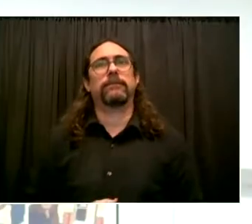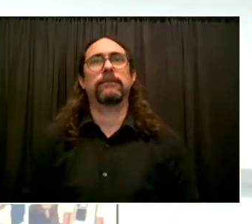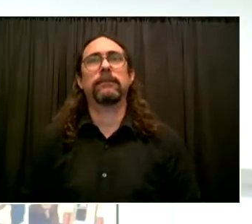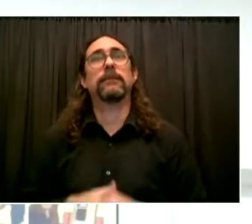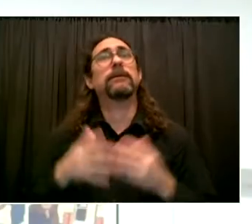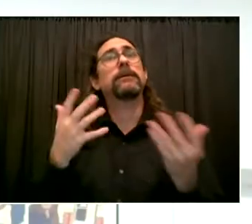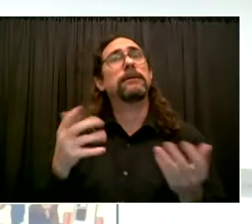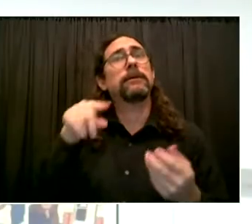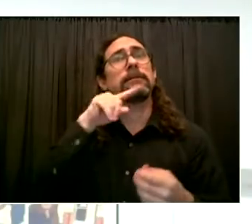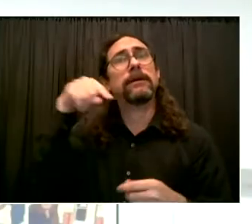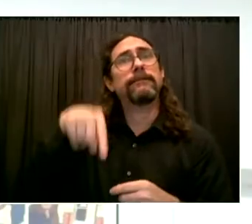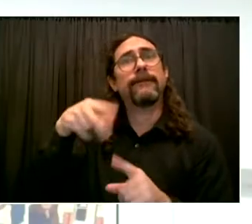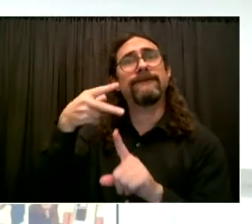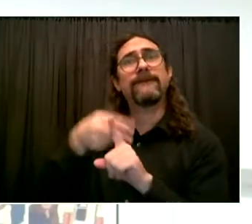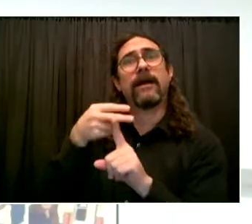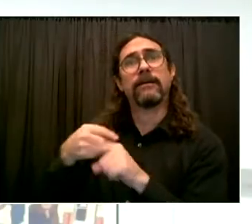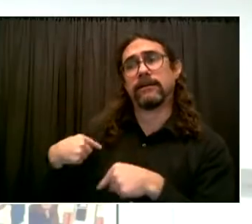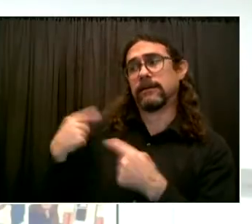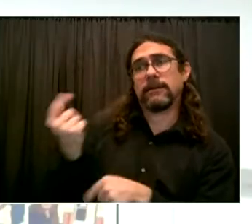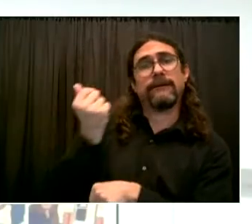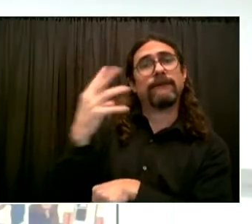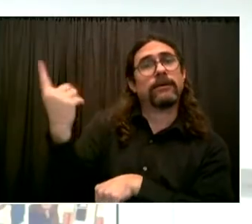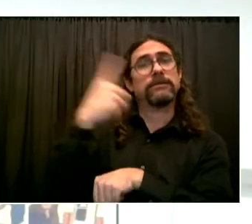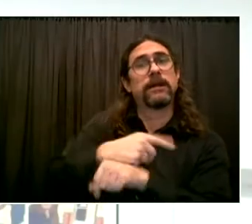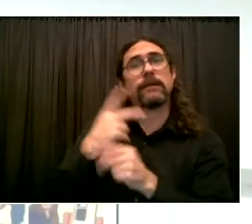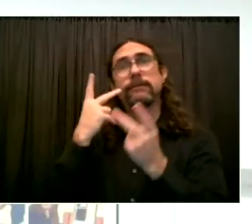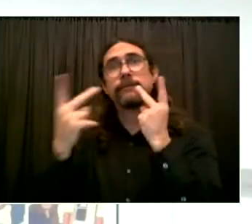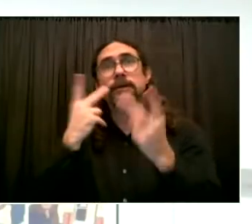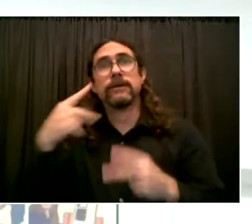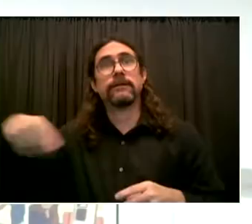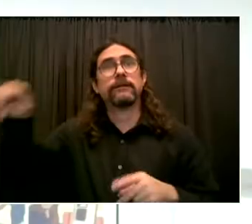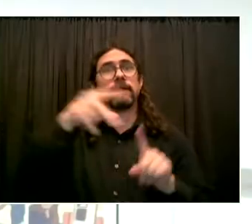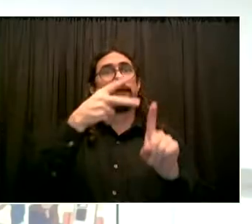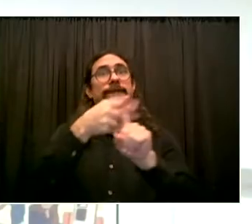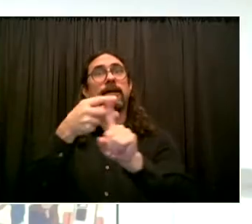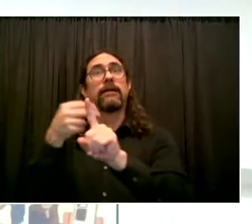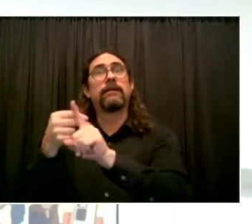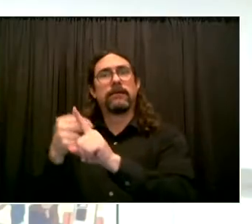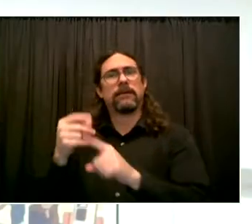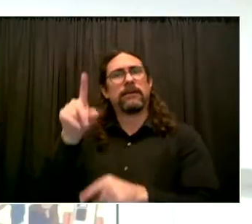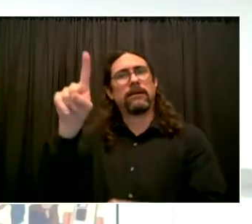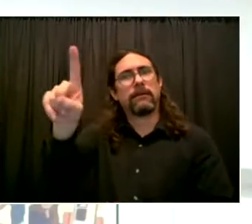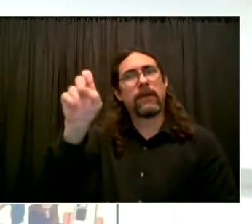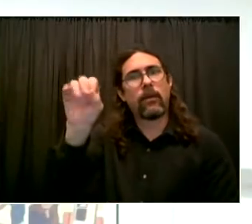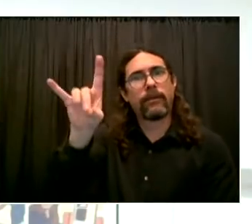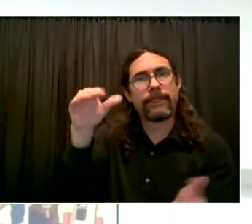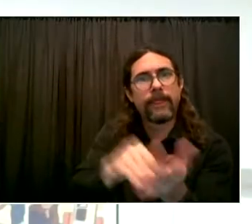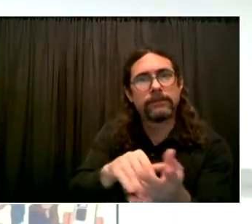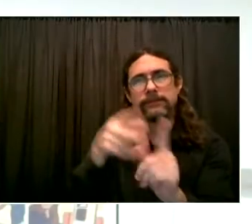OVER 100 AND THOUSAND VACCINATIONS WERE REPORTED AND ADMINISTERED CLINUDING ABOUT